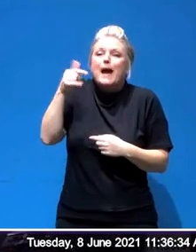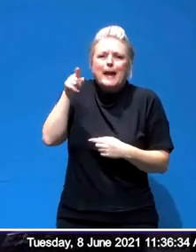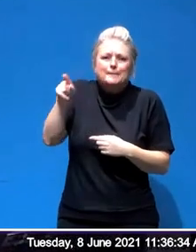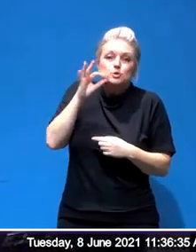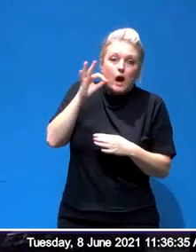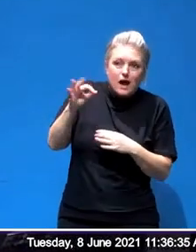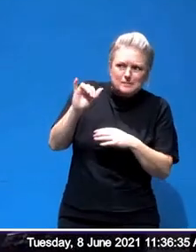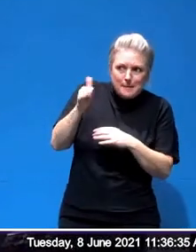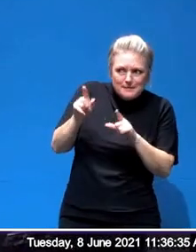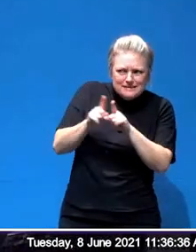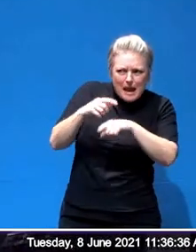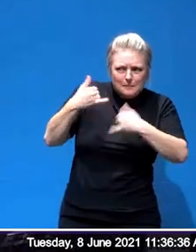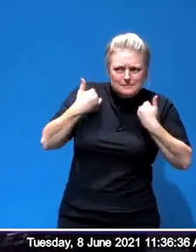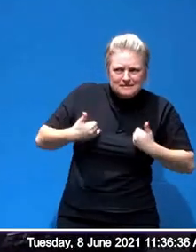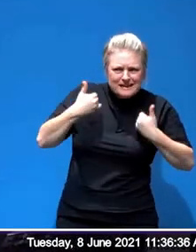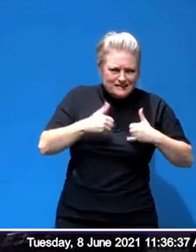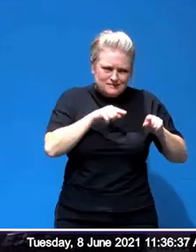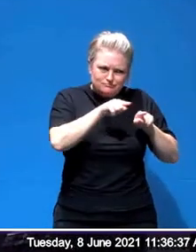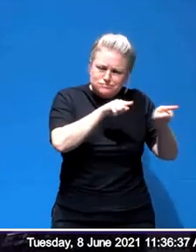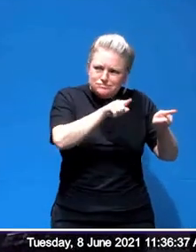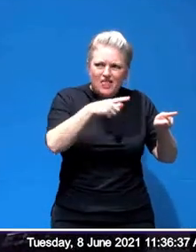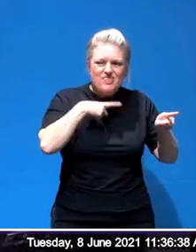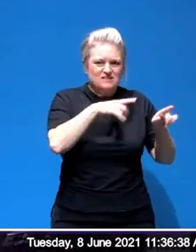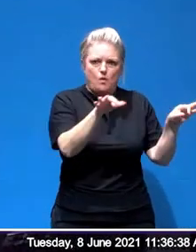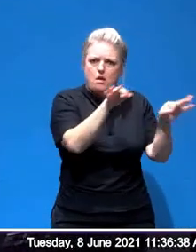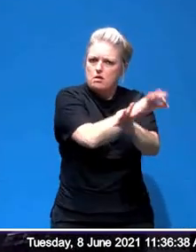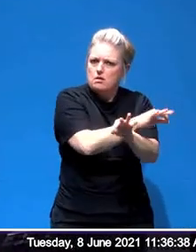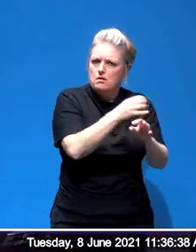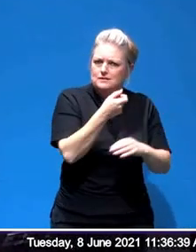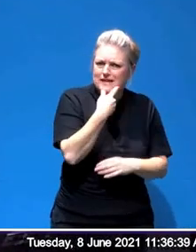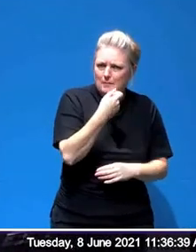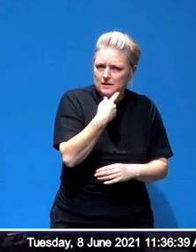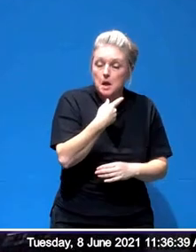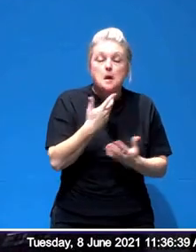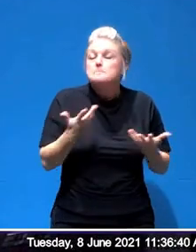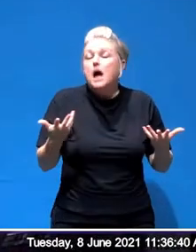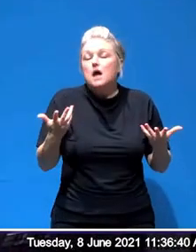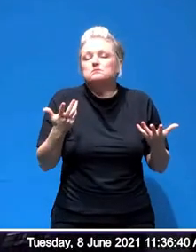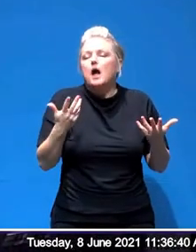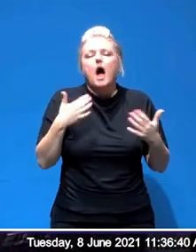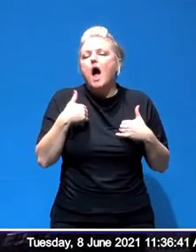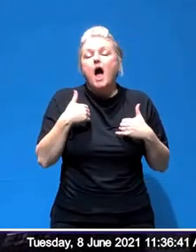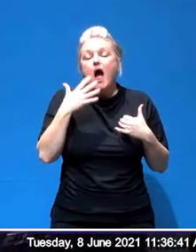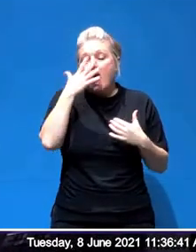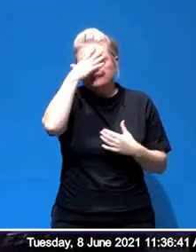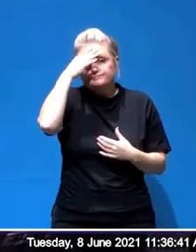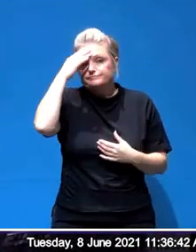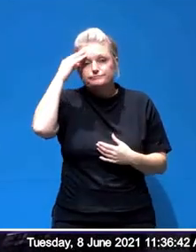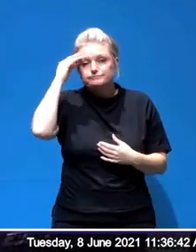But now I haven't really gone back there, I haven't really thought about that.